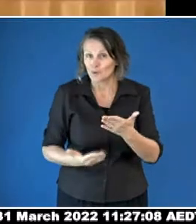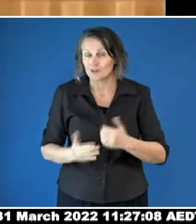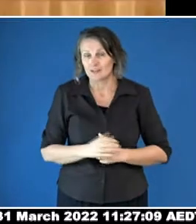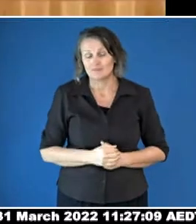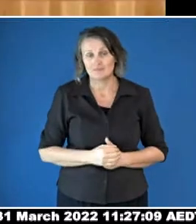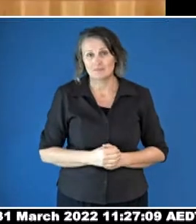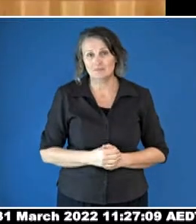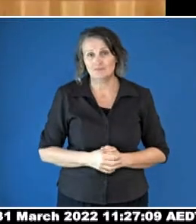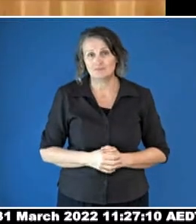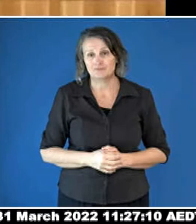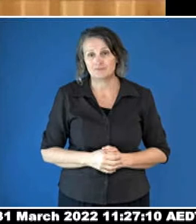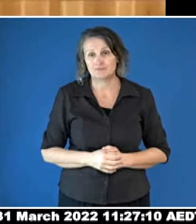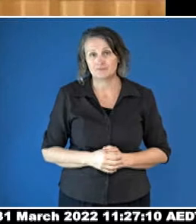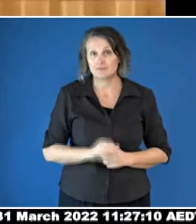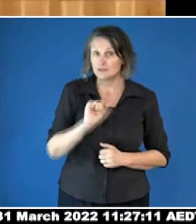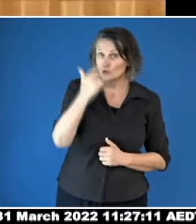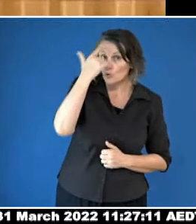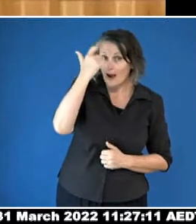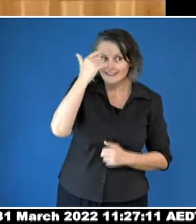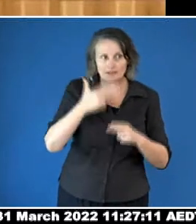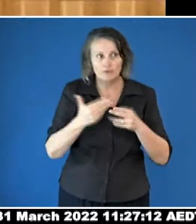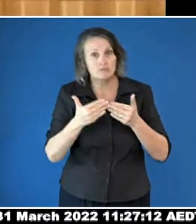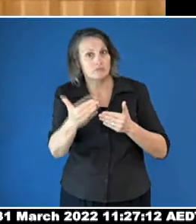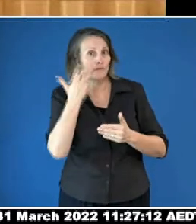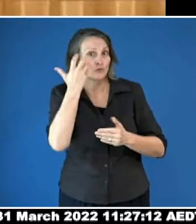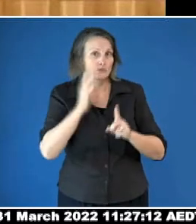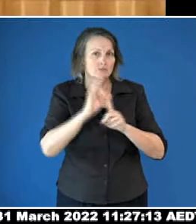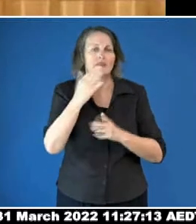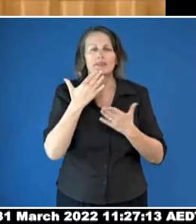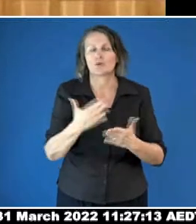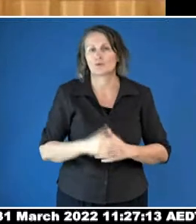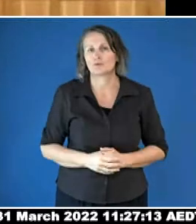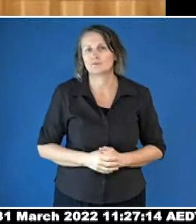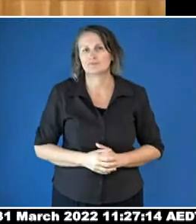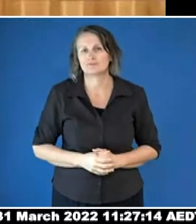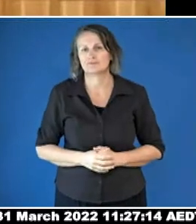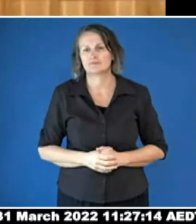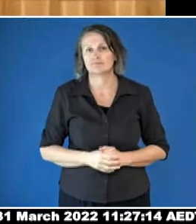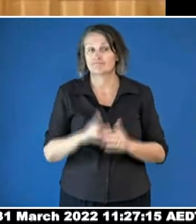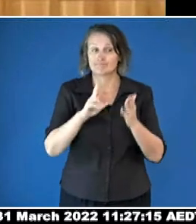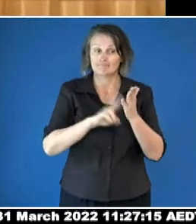Commission and for the suggestions that you've made about change and, Niky, as you